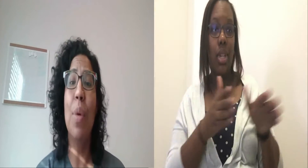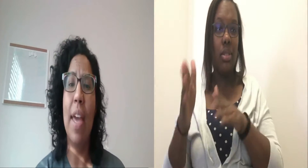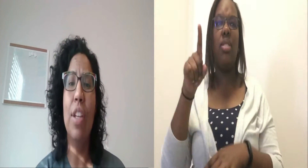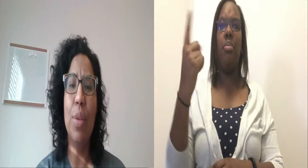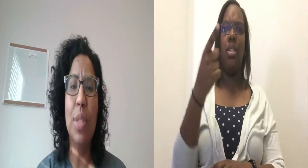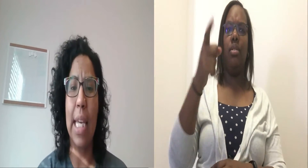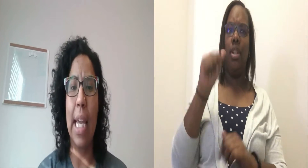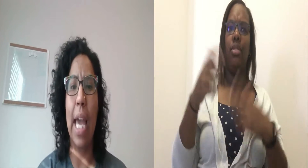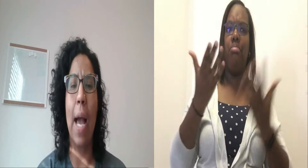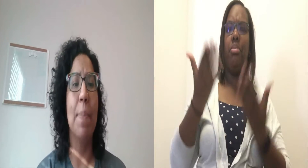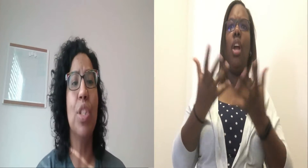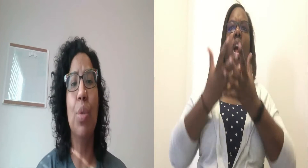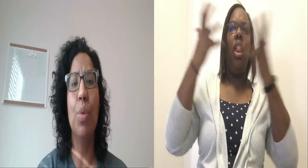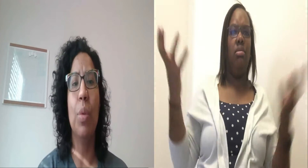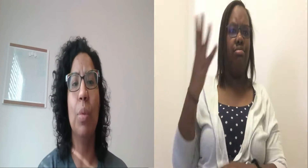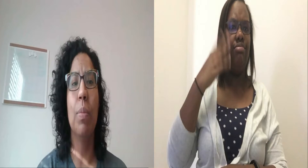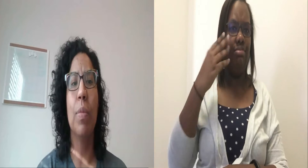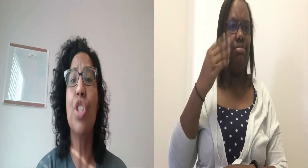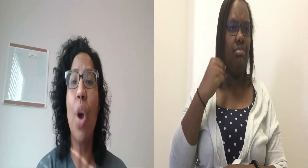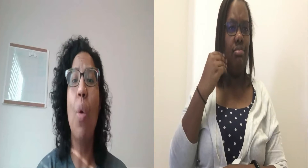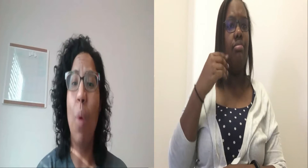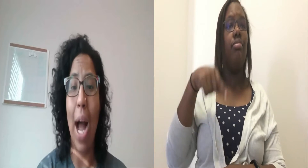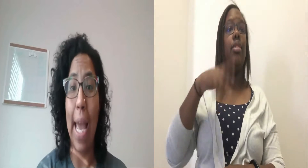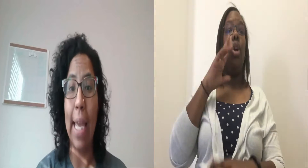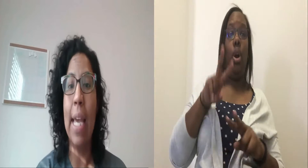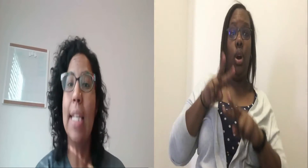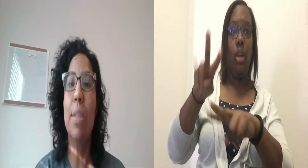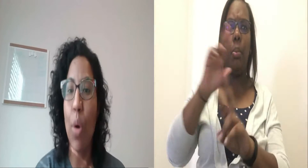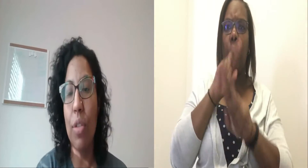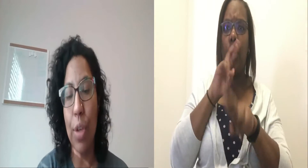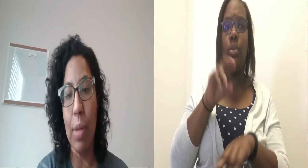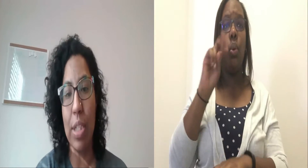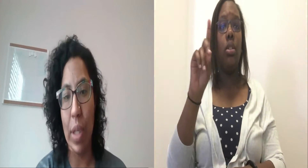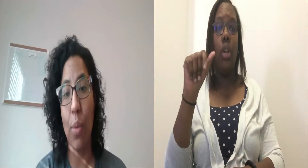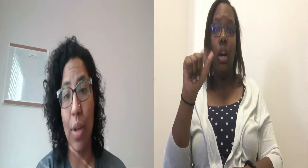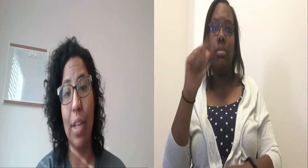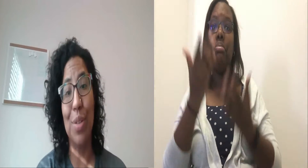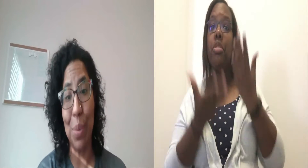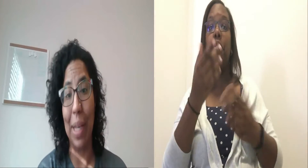that you are then using um to show why it is important for you to be doing the work that you're doing